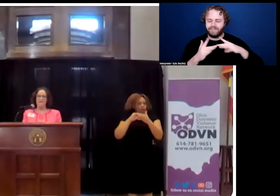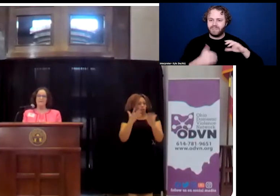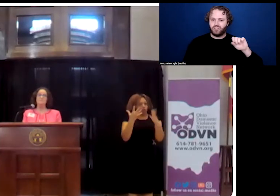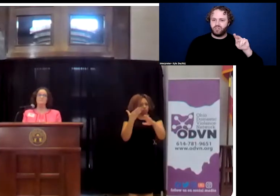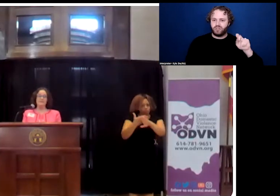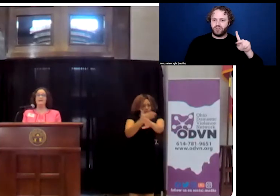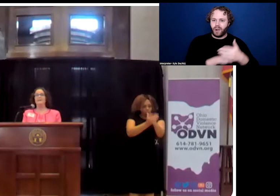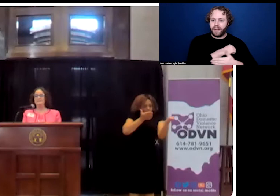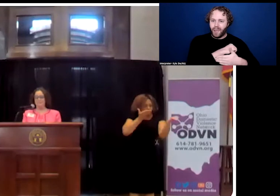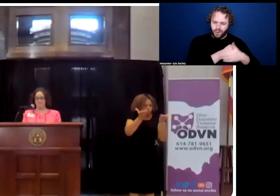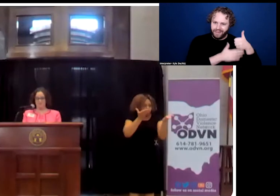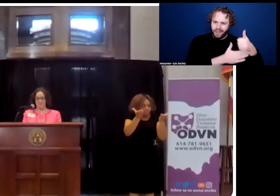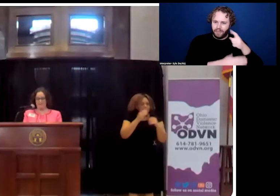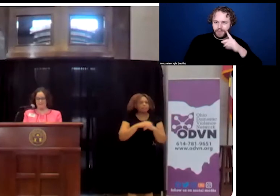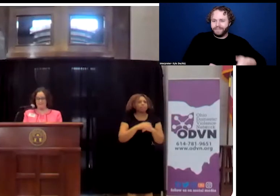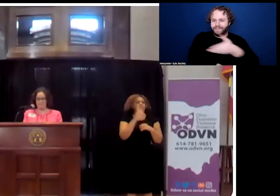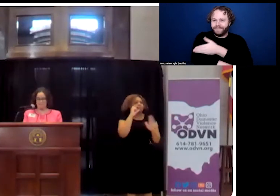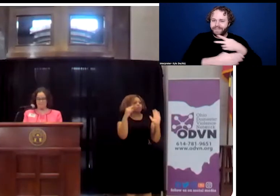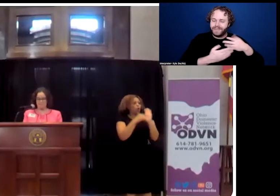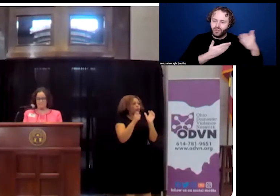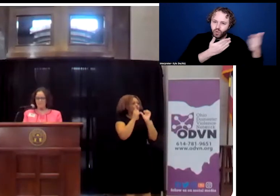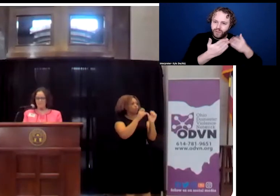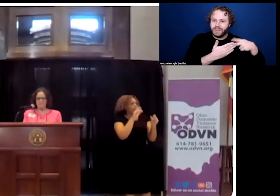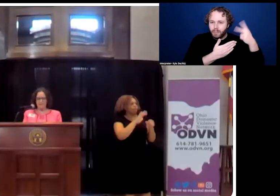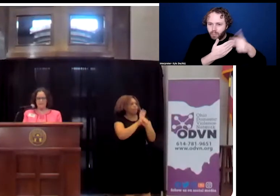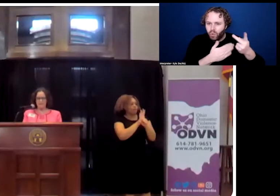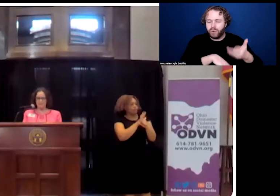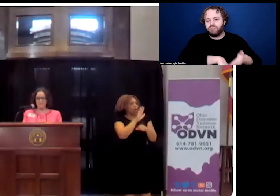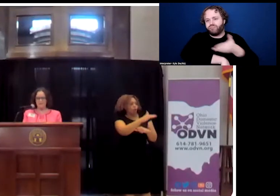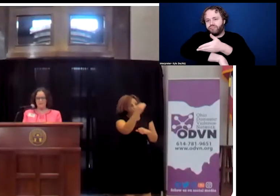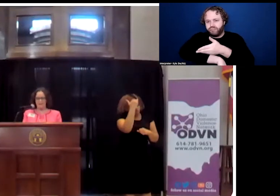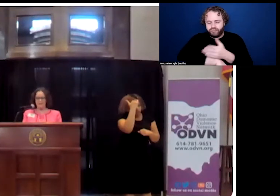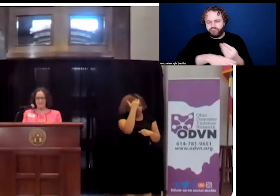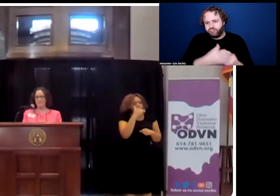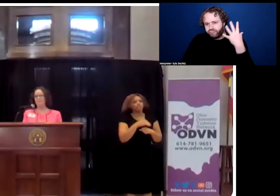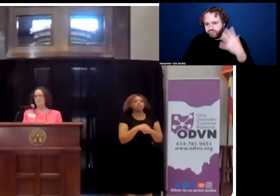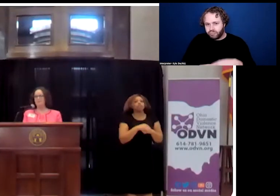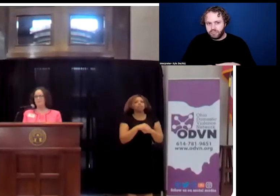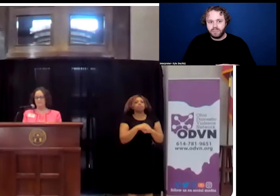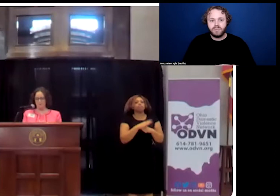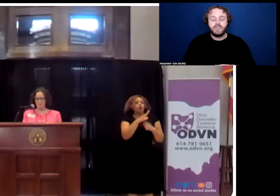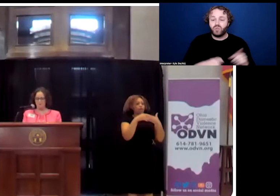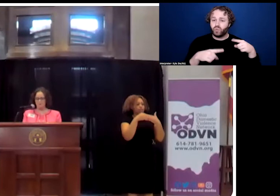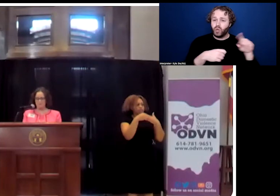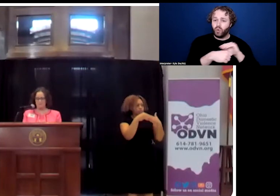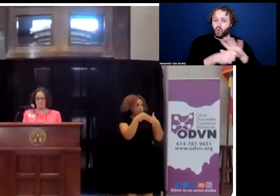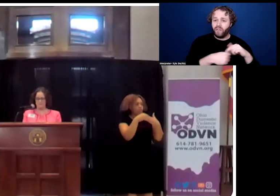Kim really got my attention during the pandemic. Her knowledge about and her ability to marshal resources,